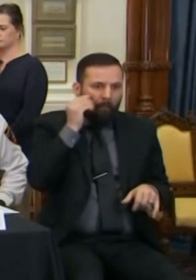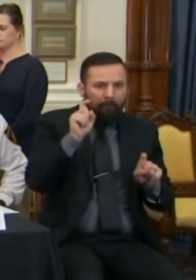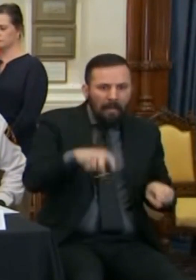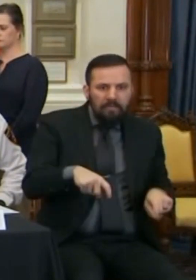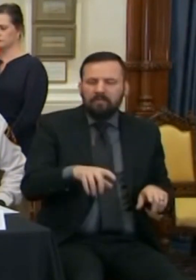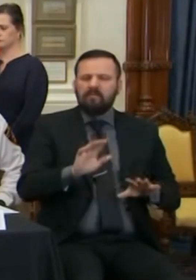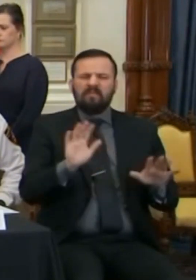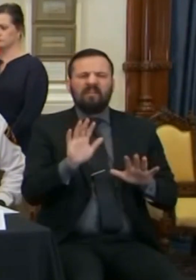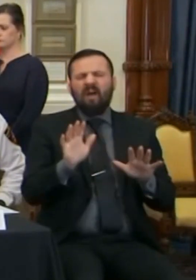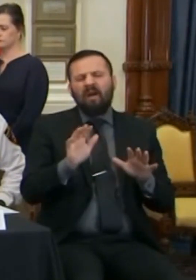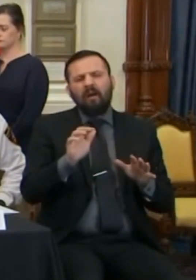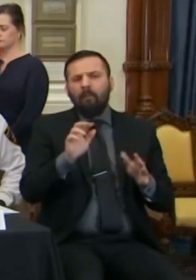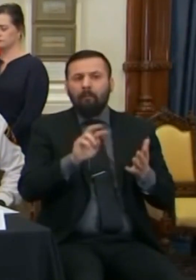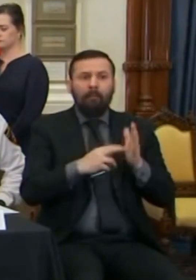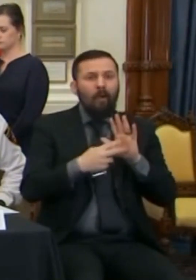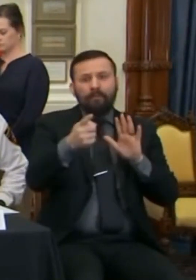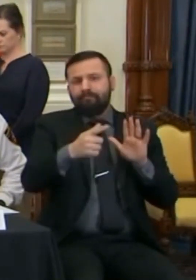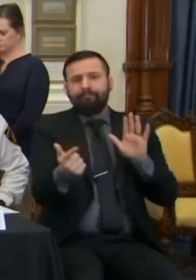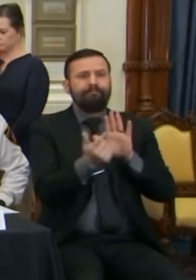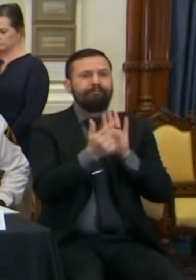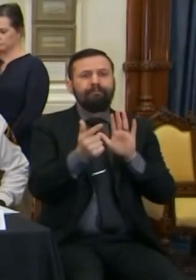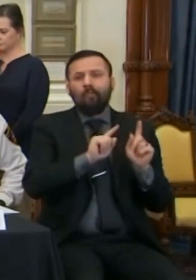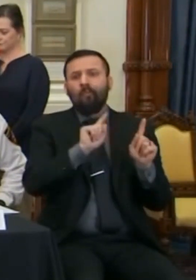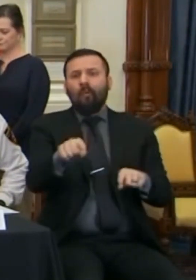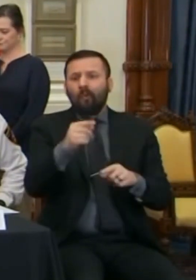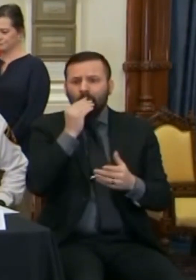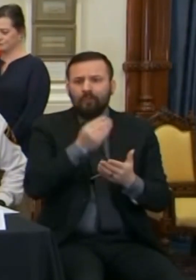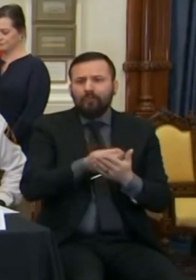prohibit people from doing things like going to the grocery store or gas